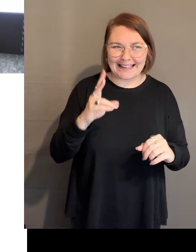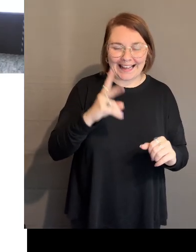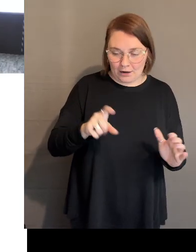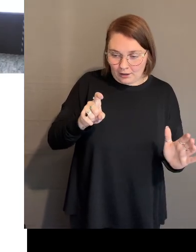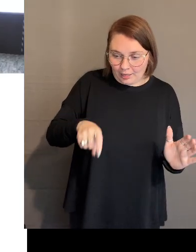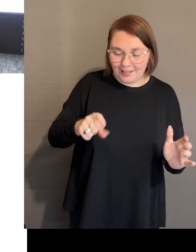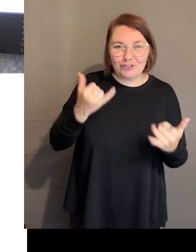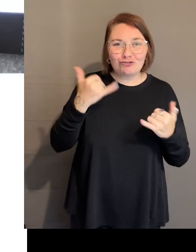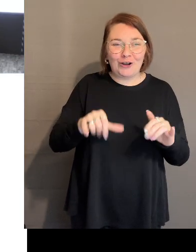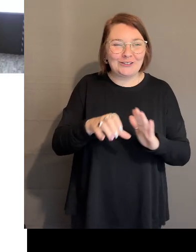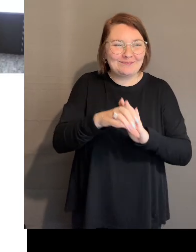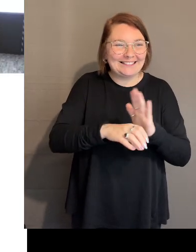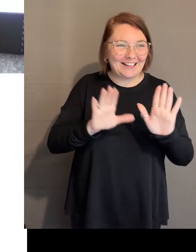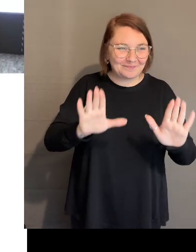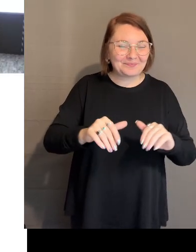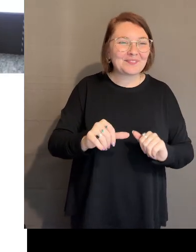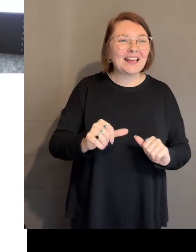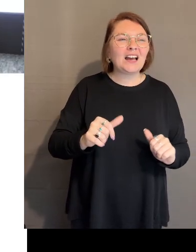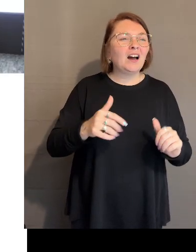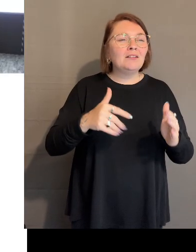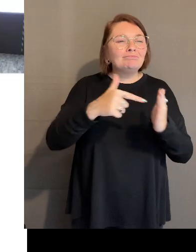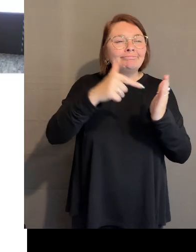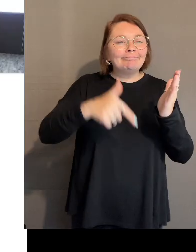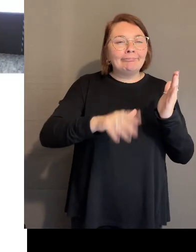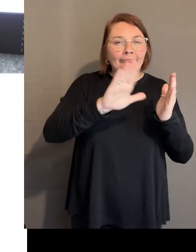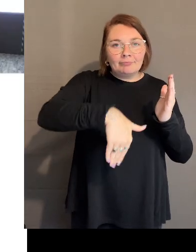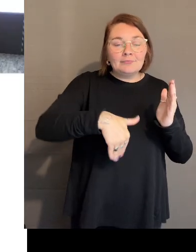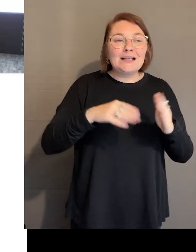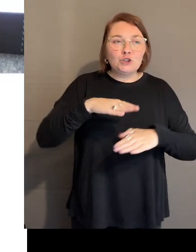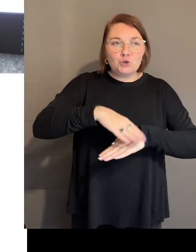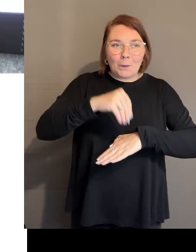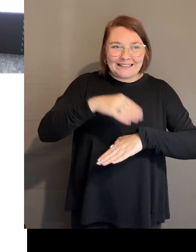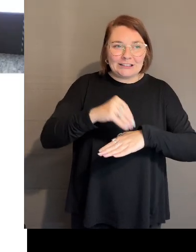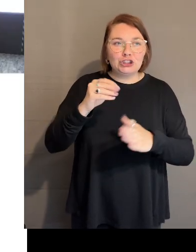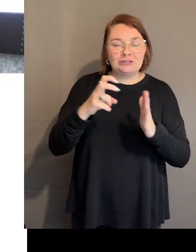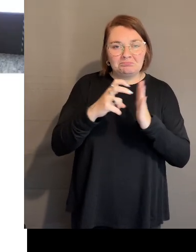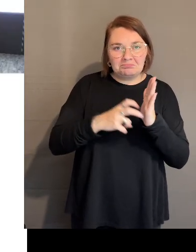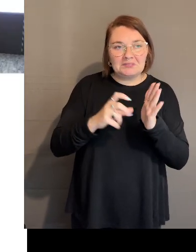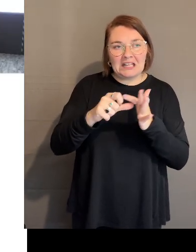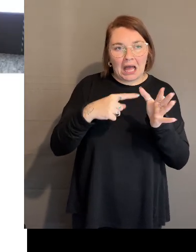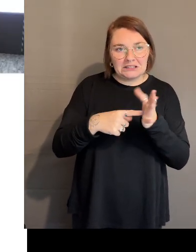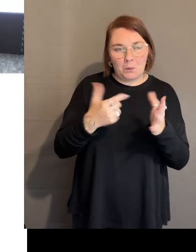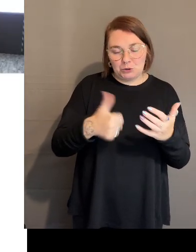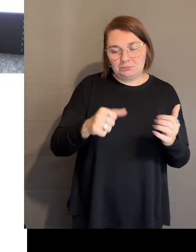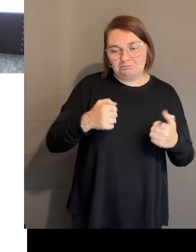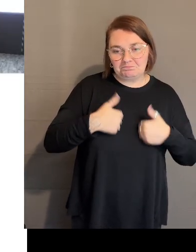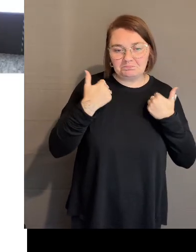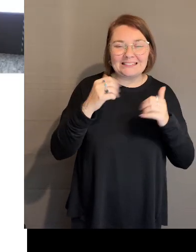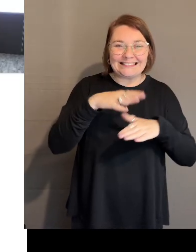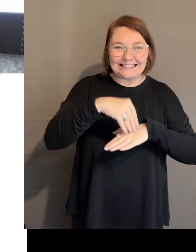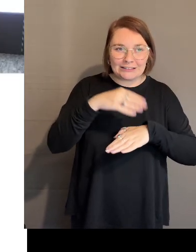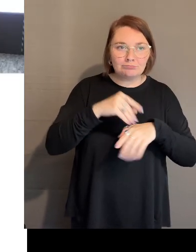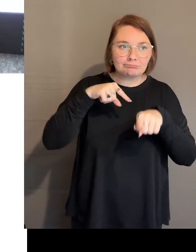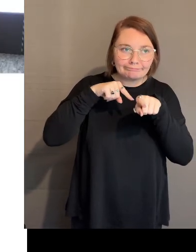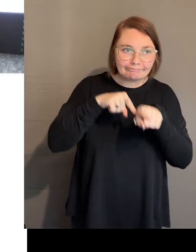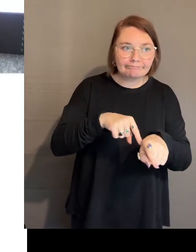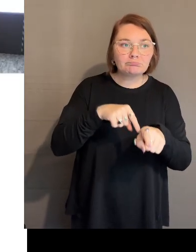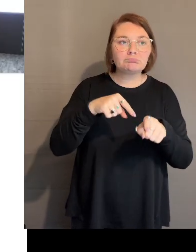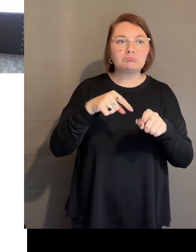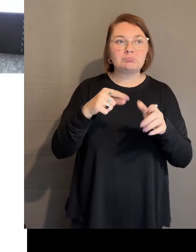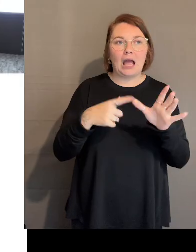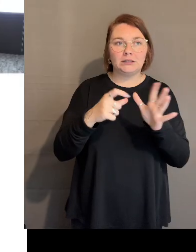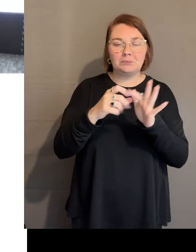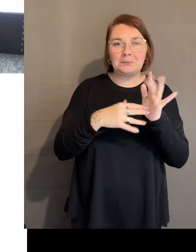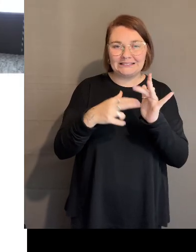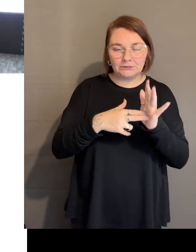Again, wrong computer. I'm not going to say much about this. This is a Swedish study. We use Swedish registered data, big administrative data.